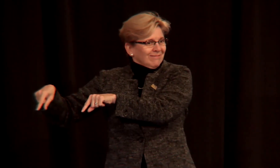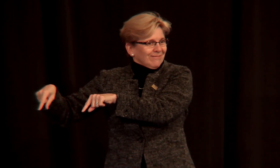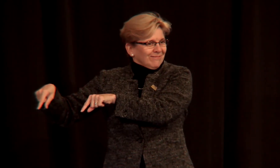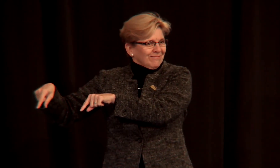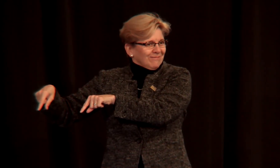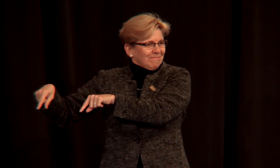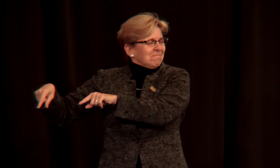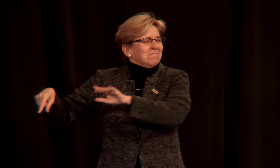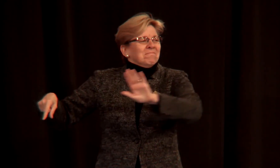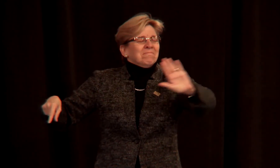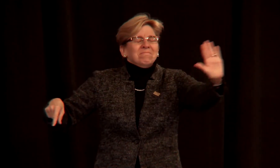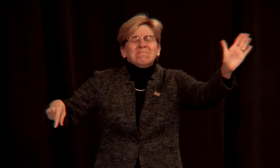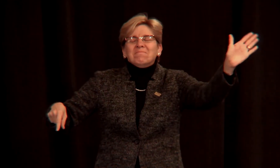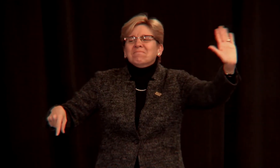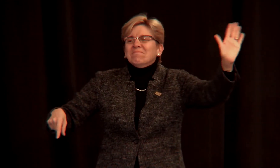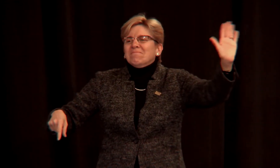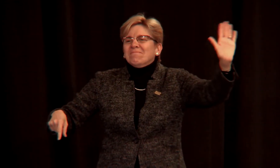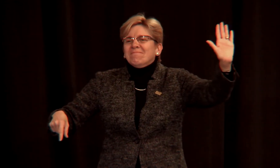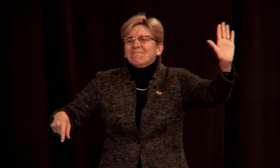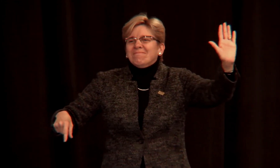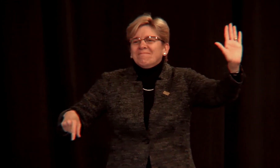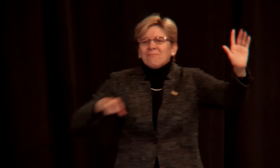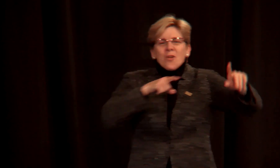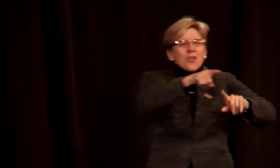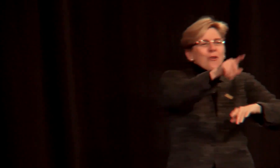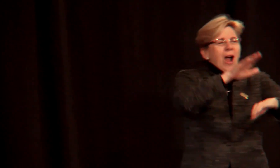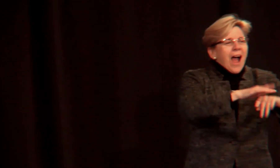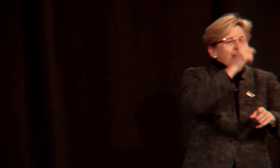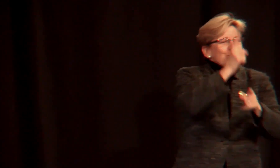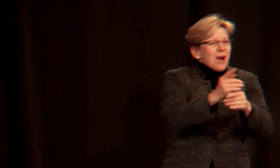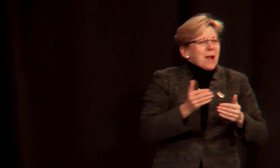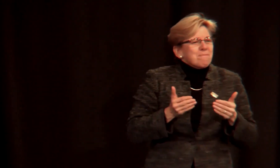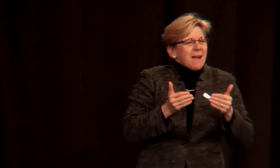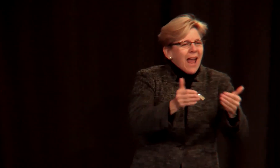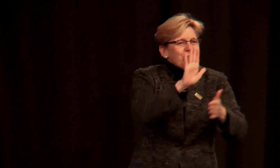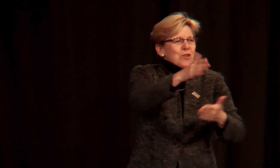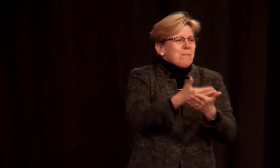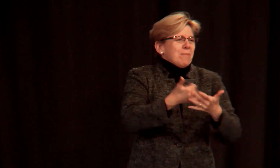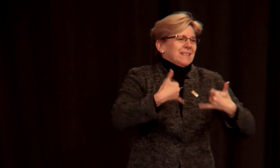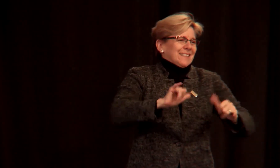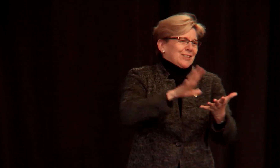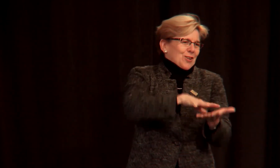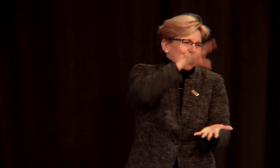who are fluent signers, do not even worry about it. You are on the right path.